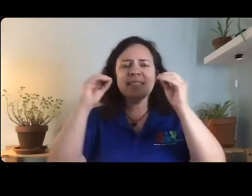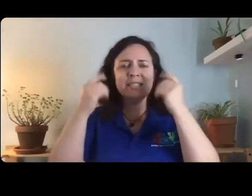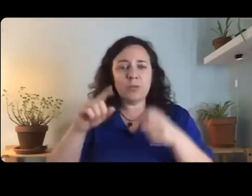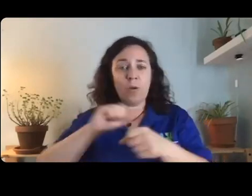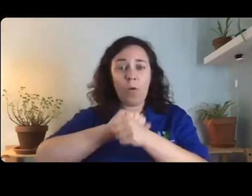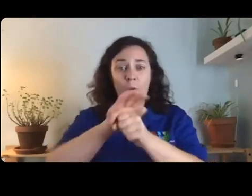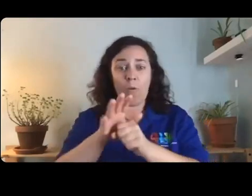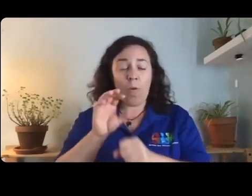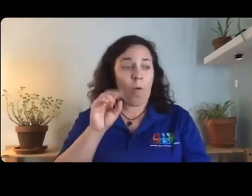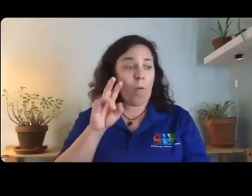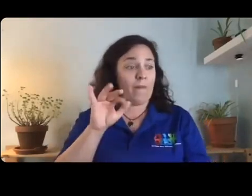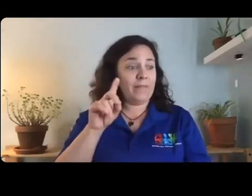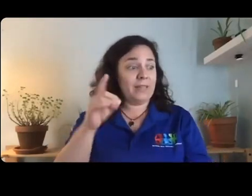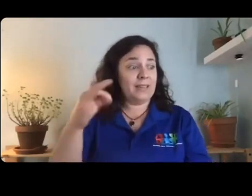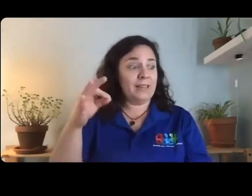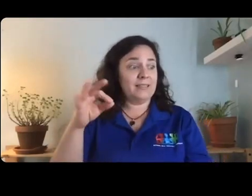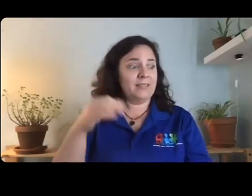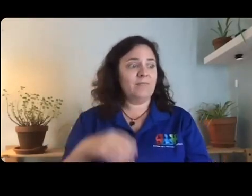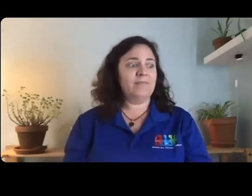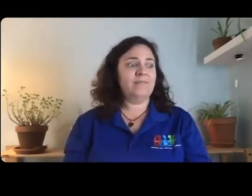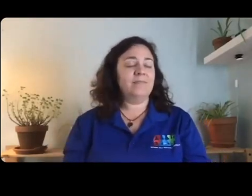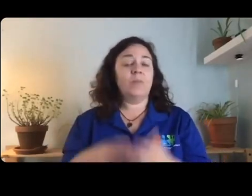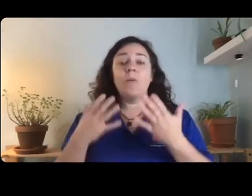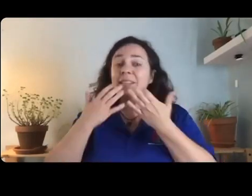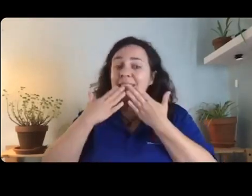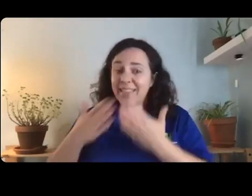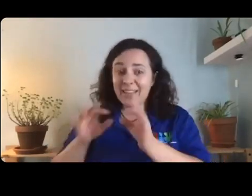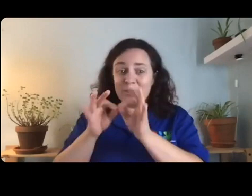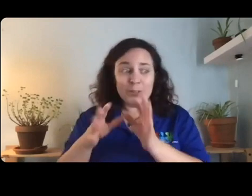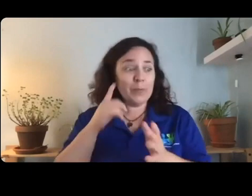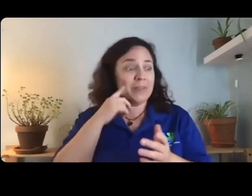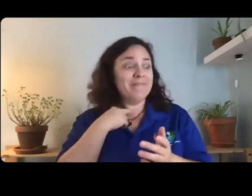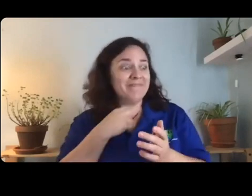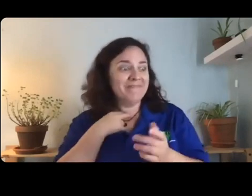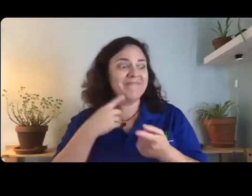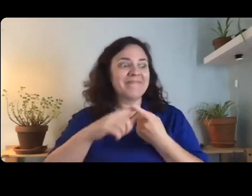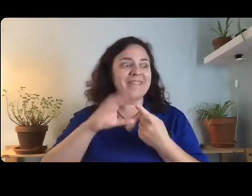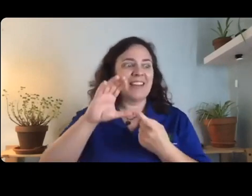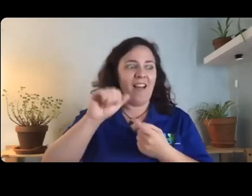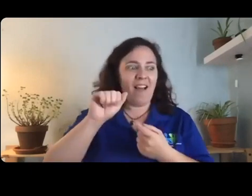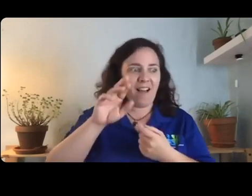At this point, we would like to thank the interpreters who have been working in this